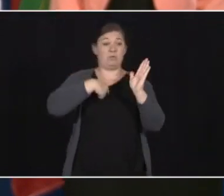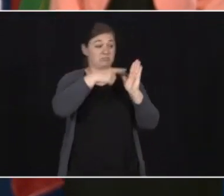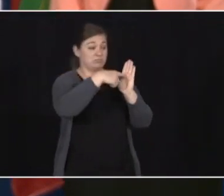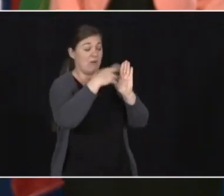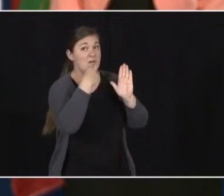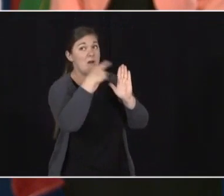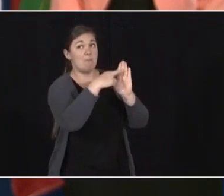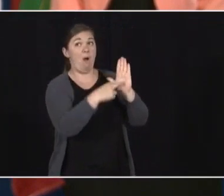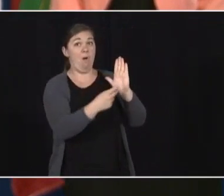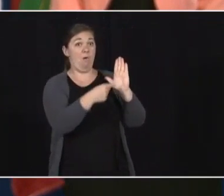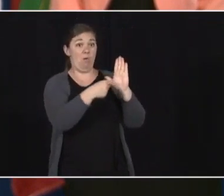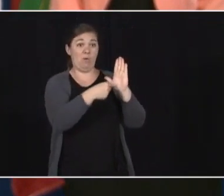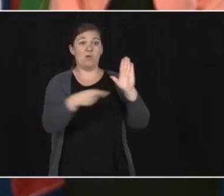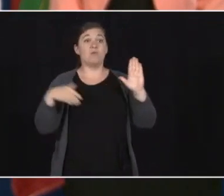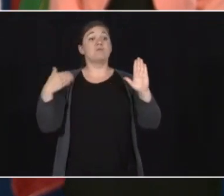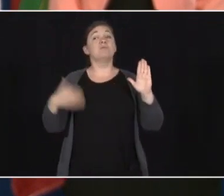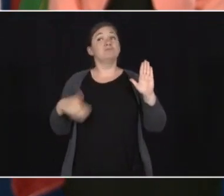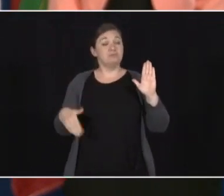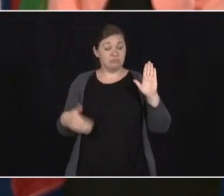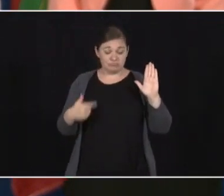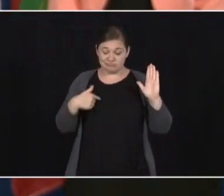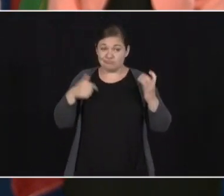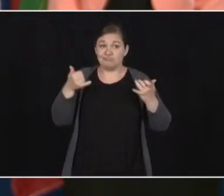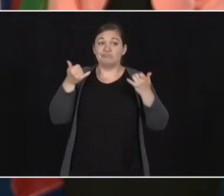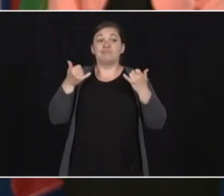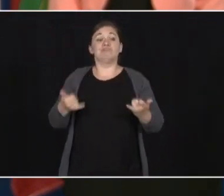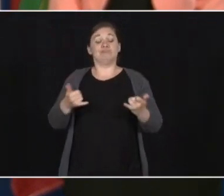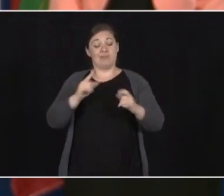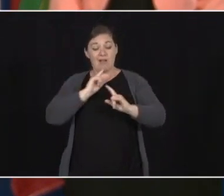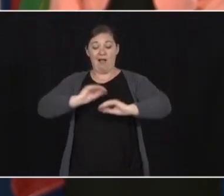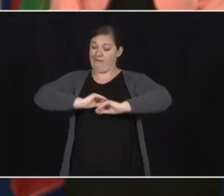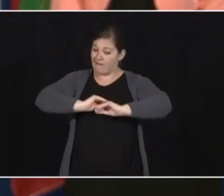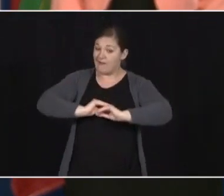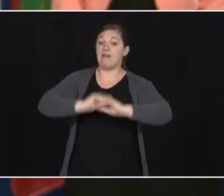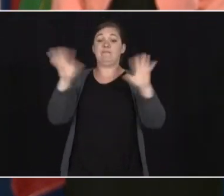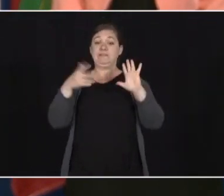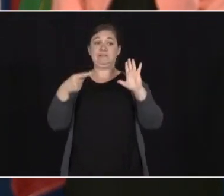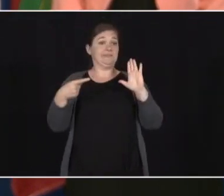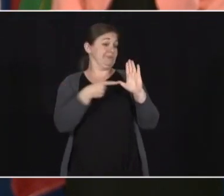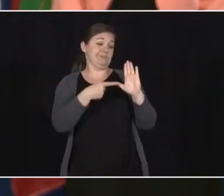this report, there's a need for us to work together.